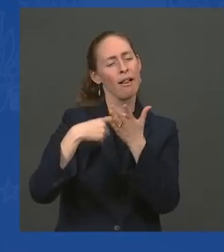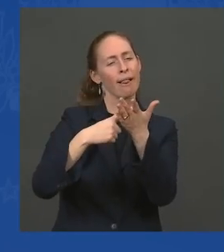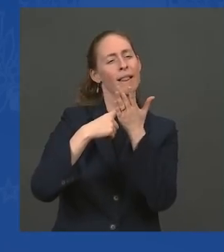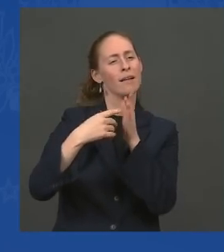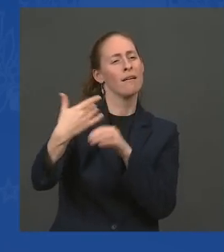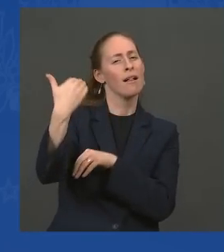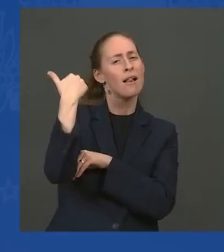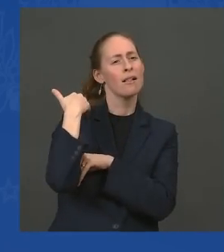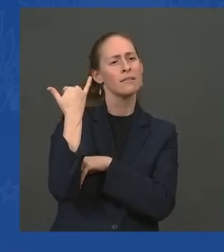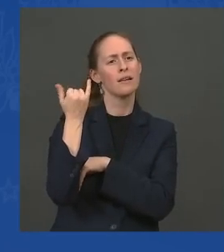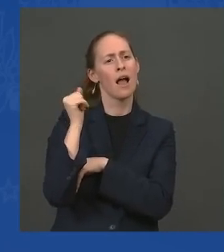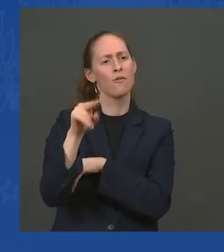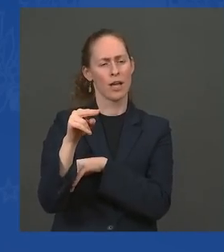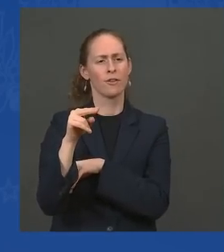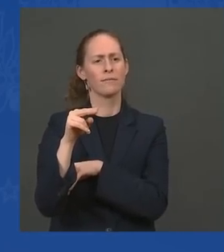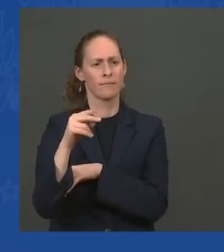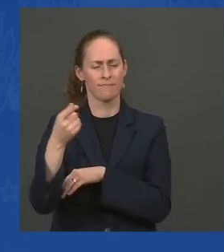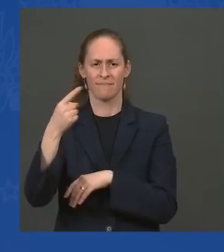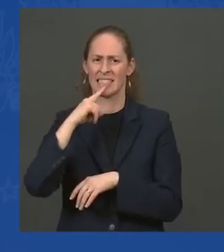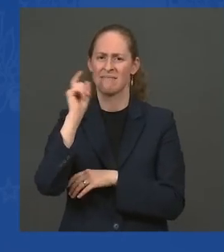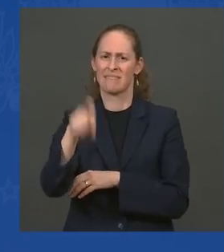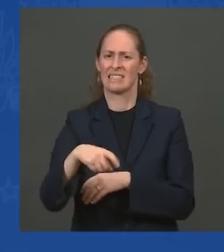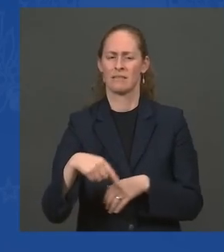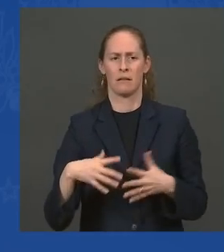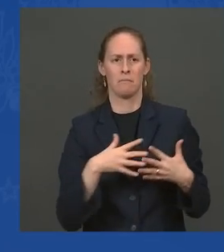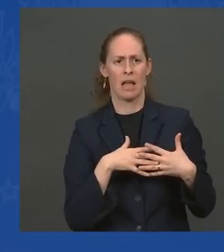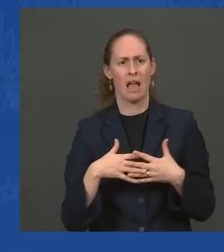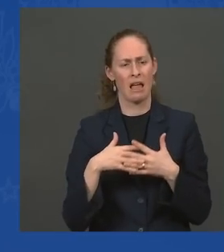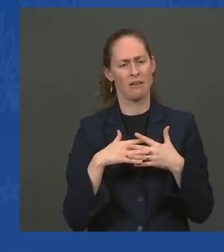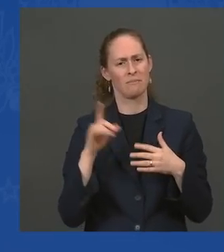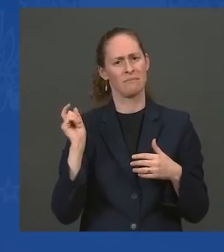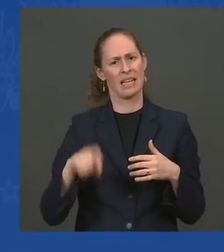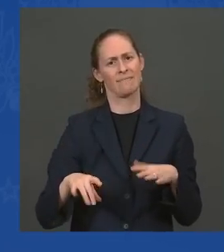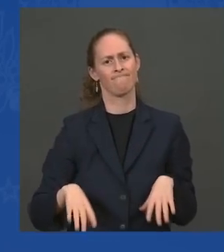to lead in electric vehicles. And I can remember your dramatic announcement